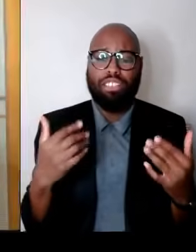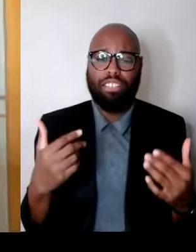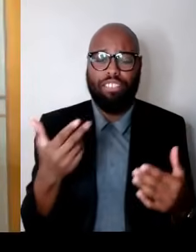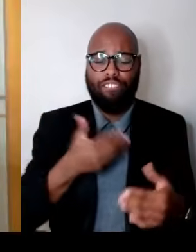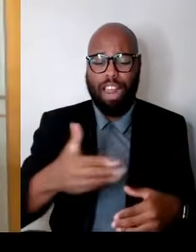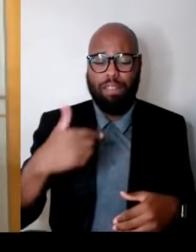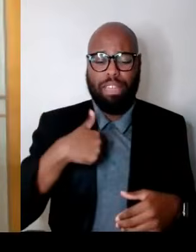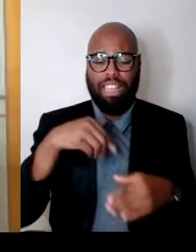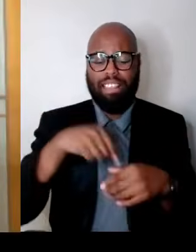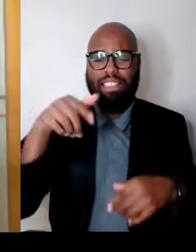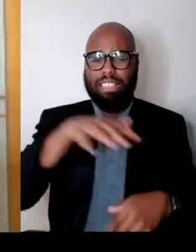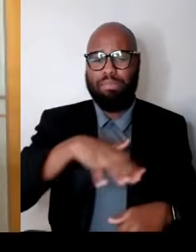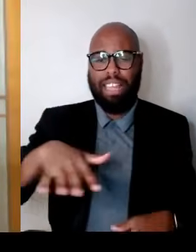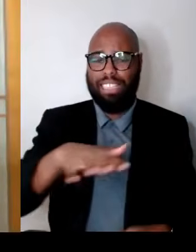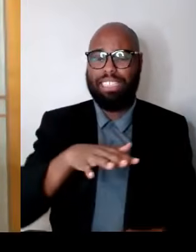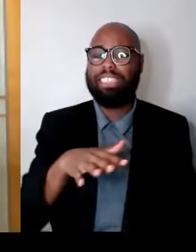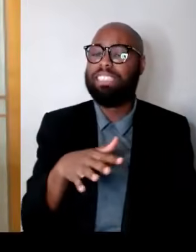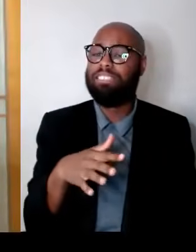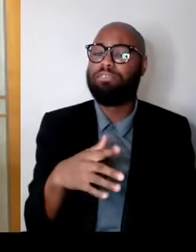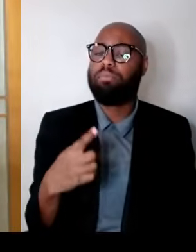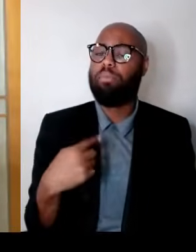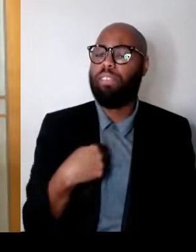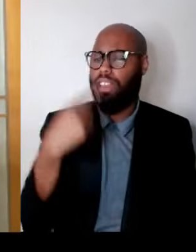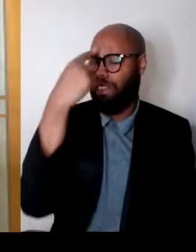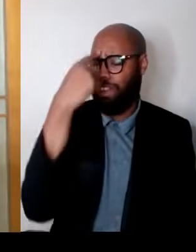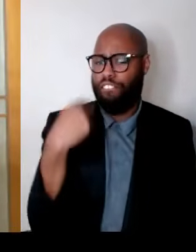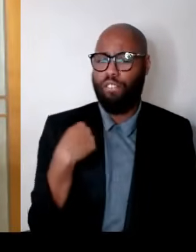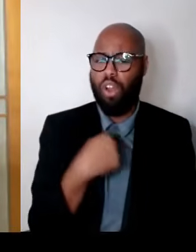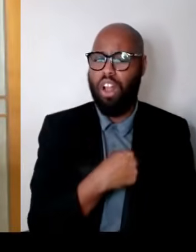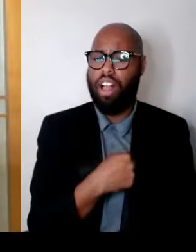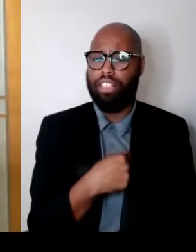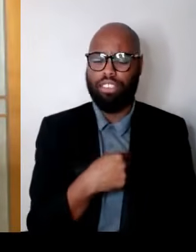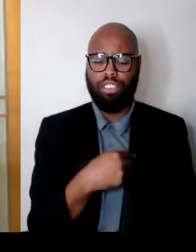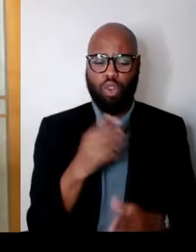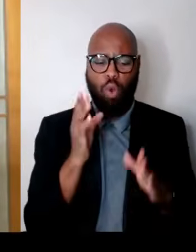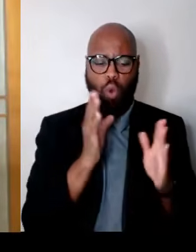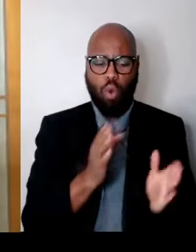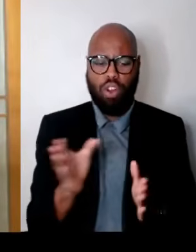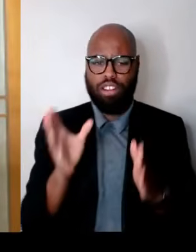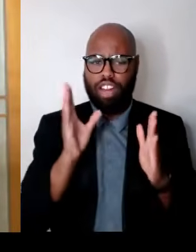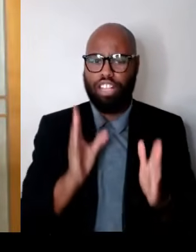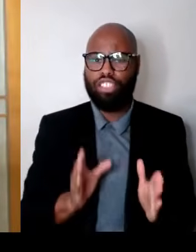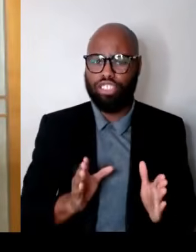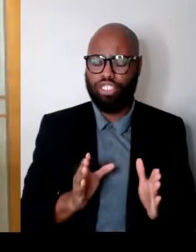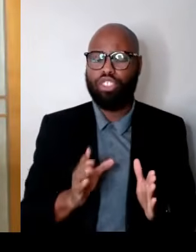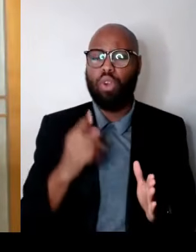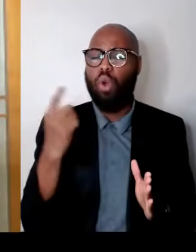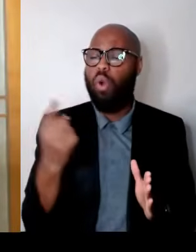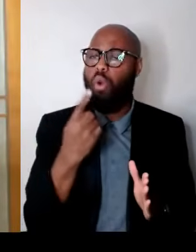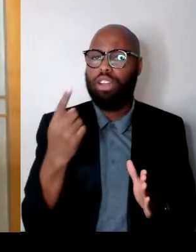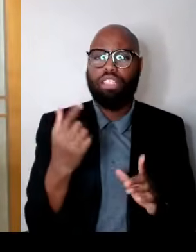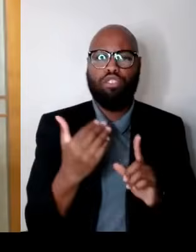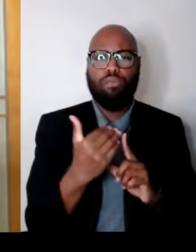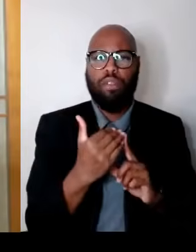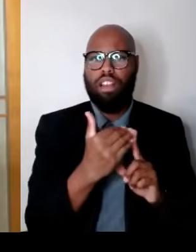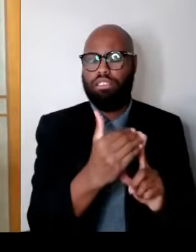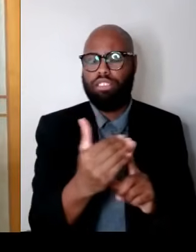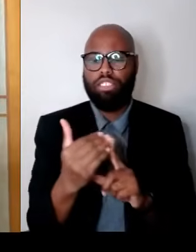I think that for us as organizers, we always have to remind ourselves that we come from colonized countries.